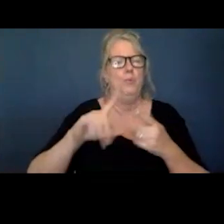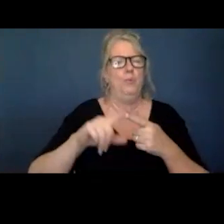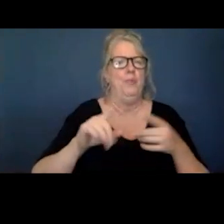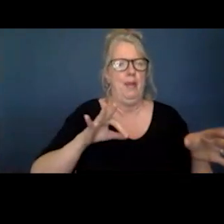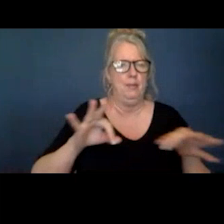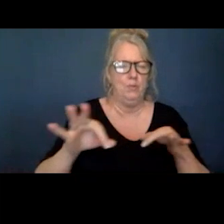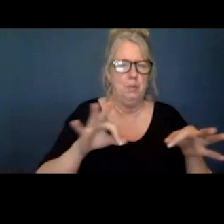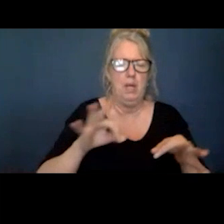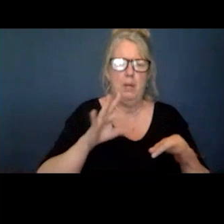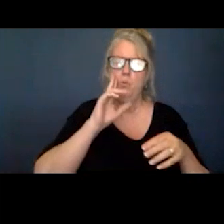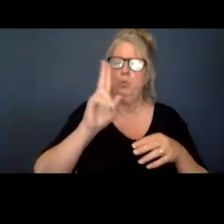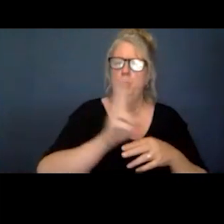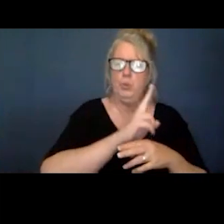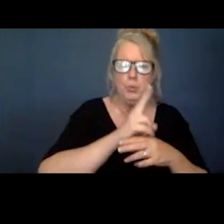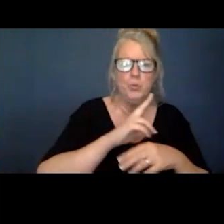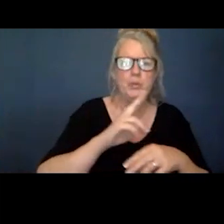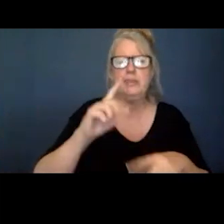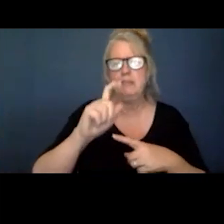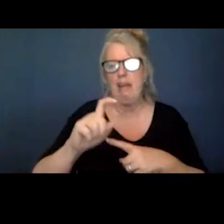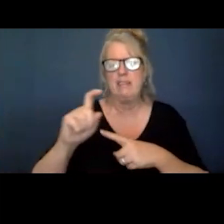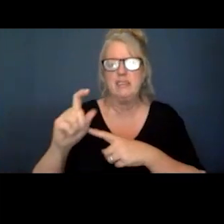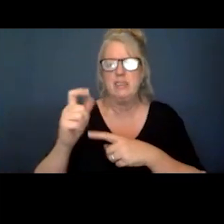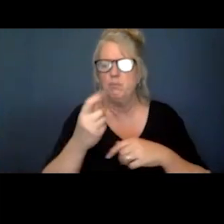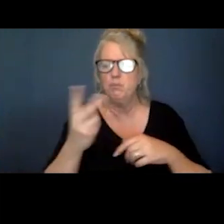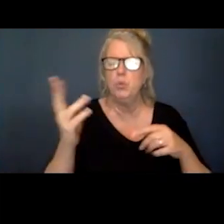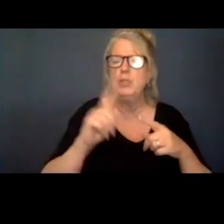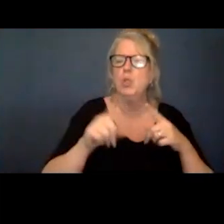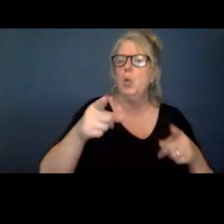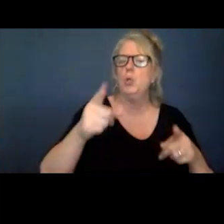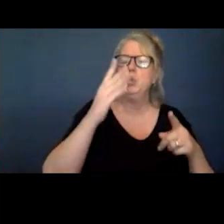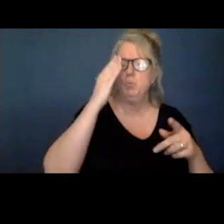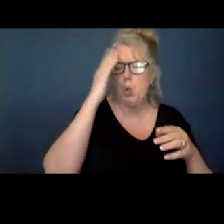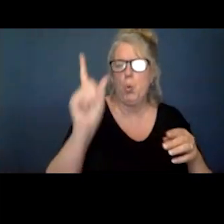I'm going to use X's in a few places just to give you a sense of where you might want to